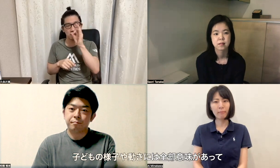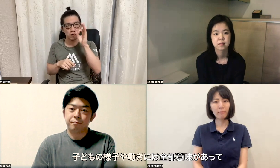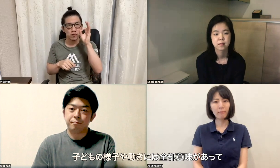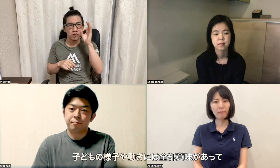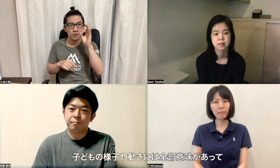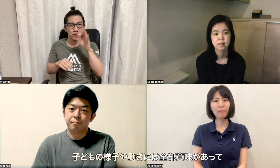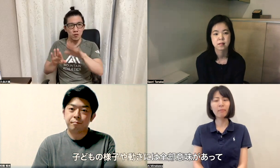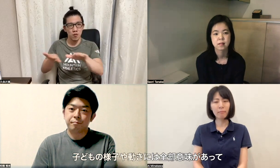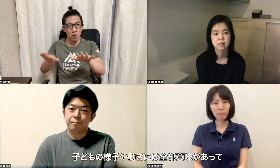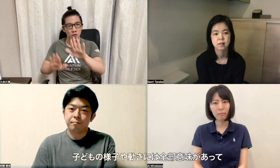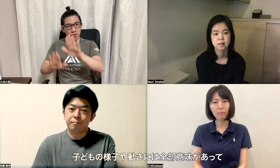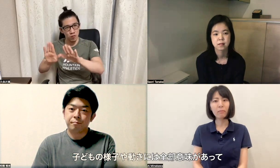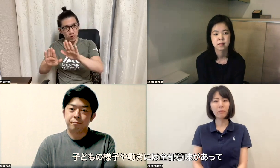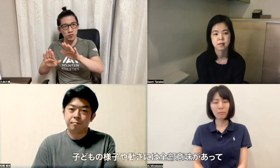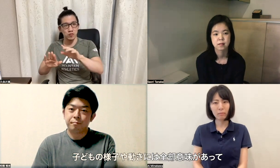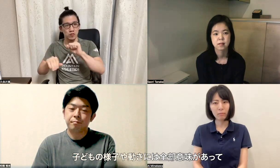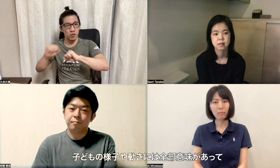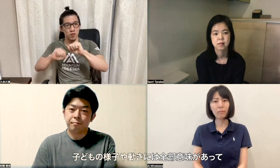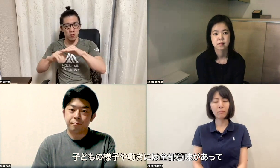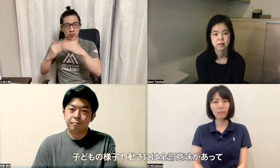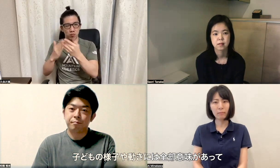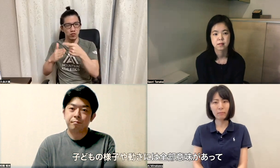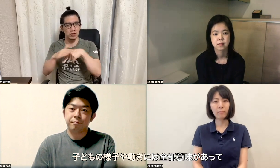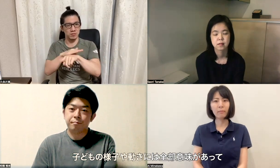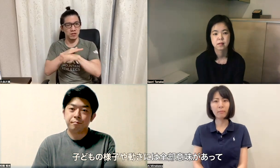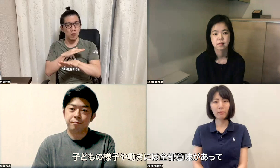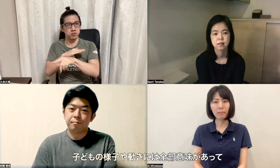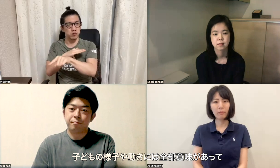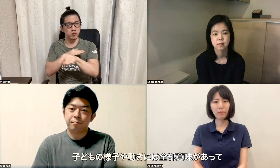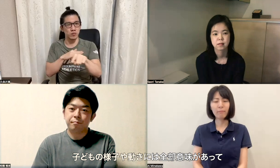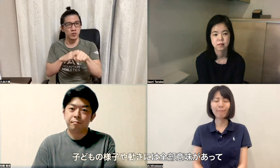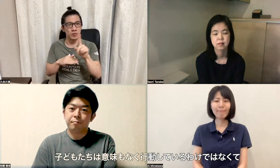Children's behavior and movements all have meanings.